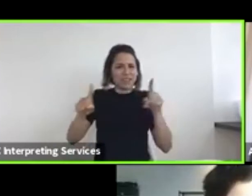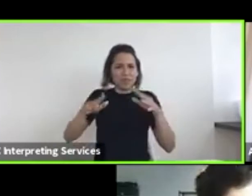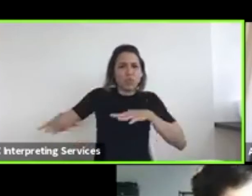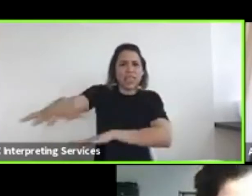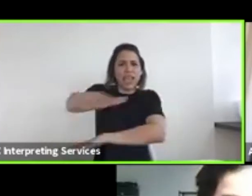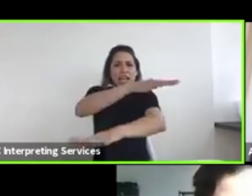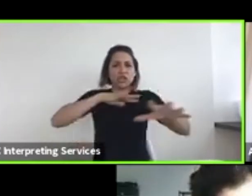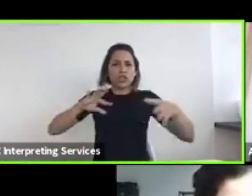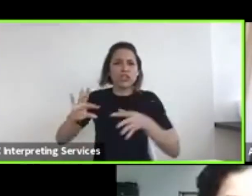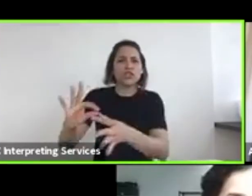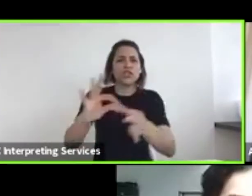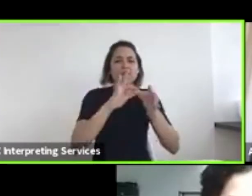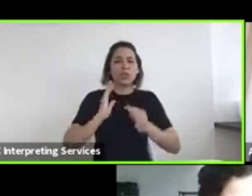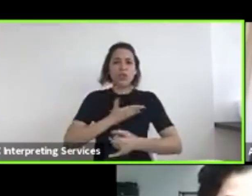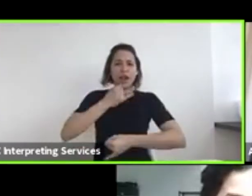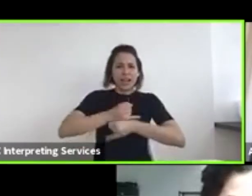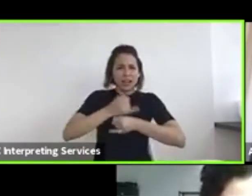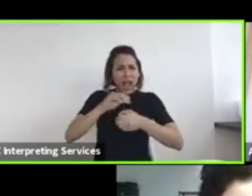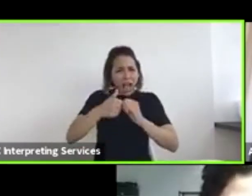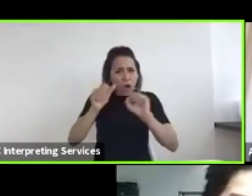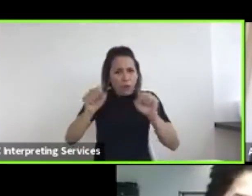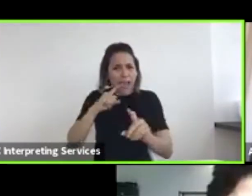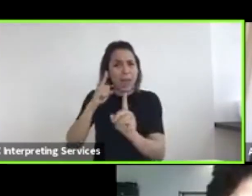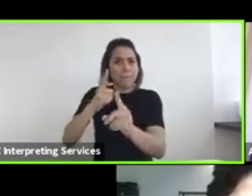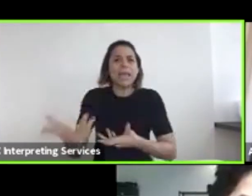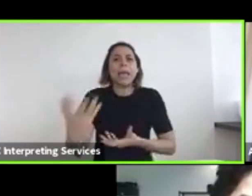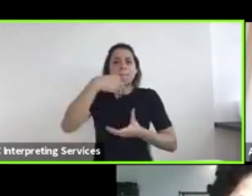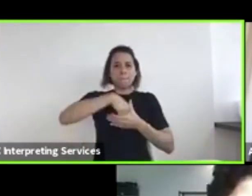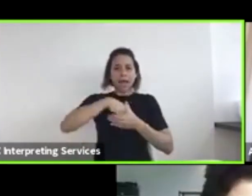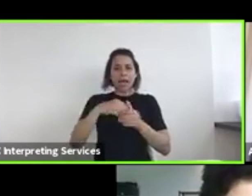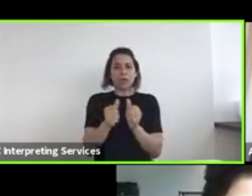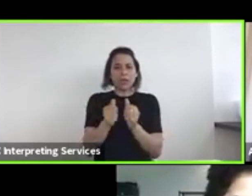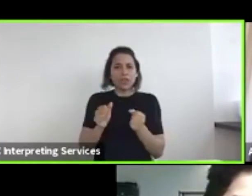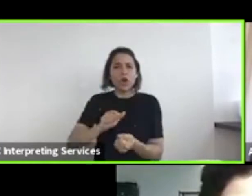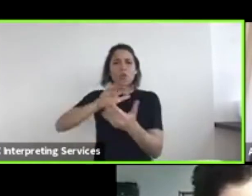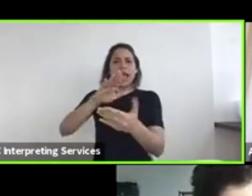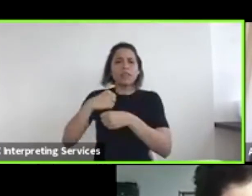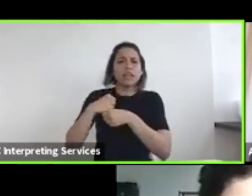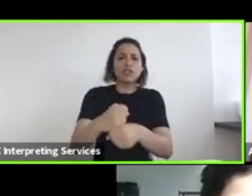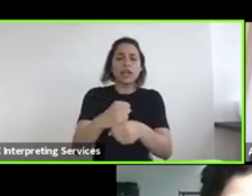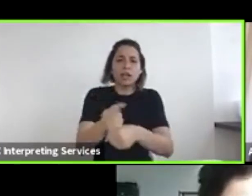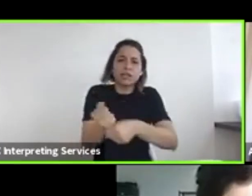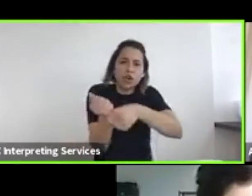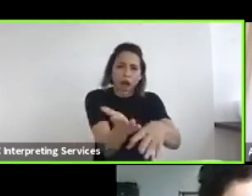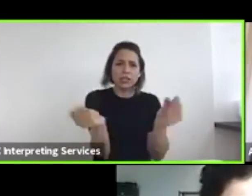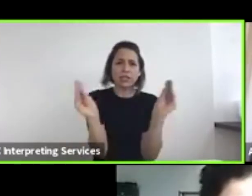AND HOW CAN THAT BE EMBODIED? IN A WAY THAT GENERATES EVEN DEEPER CHANGE, I SUPPOSE AND IN THAT SYSTEMS CHANGE THAT YOU TALK ABOUT.